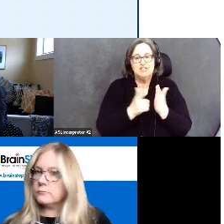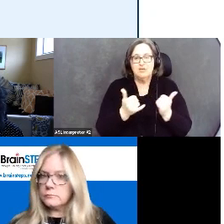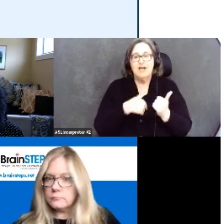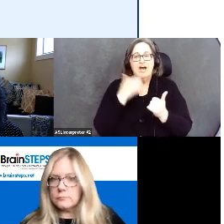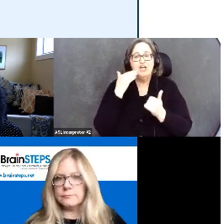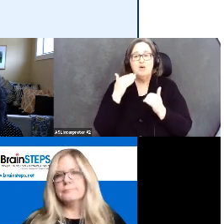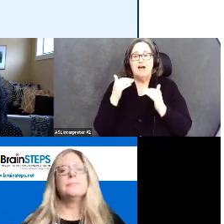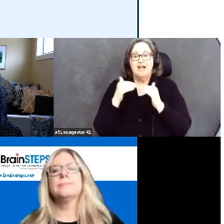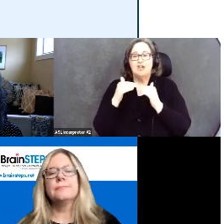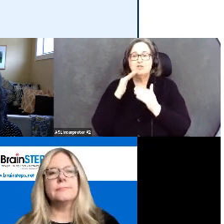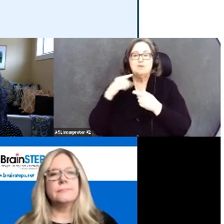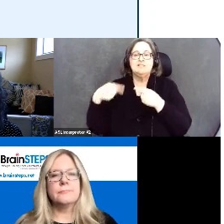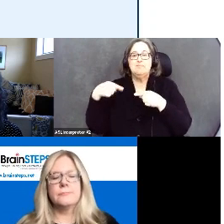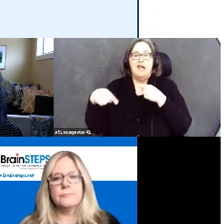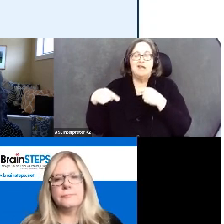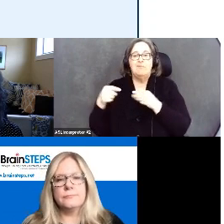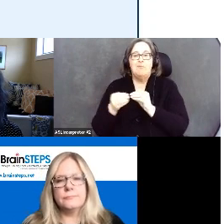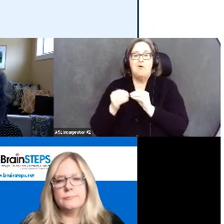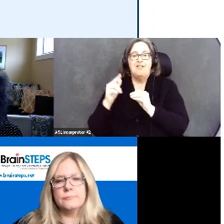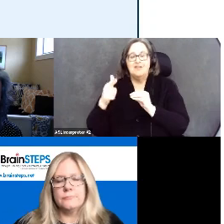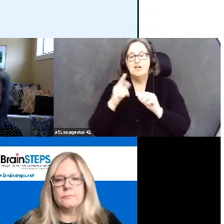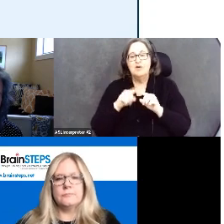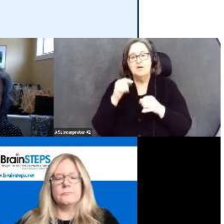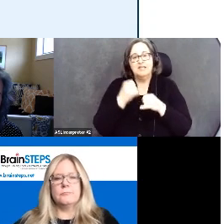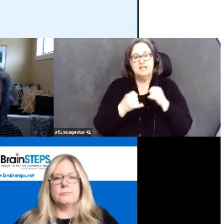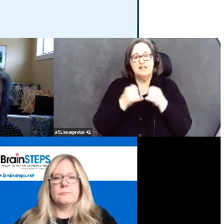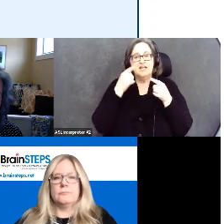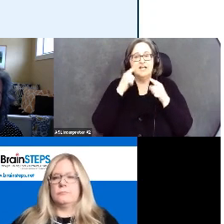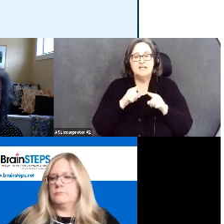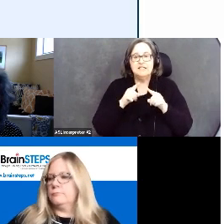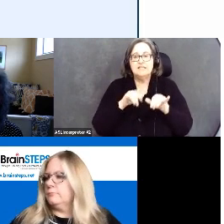are going to debate this a little bit later. The last consensus statement said that we have